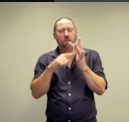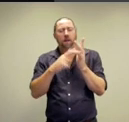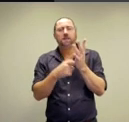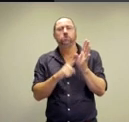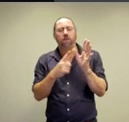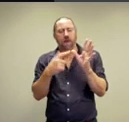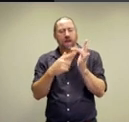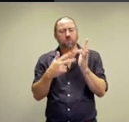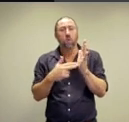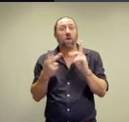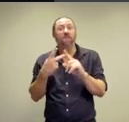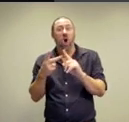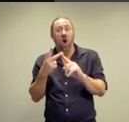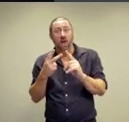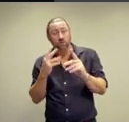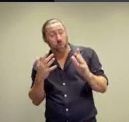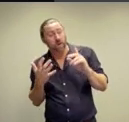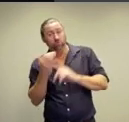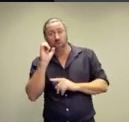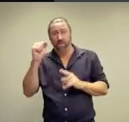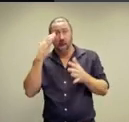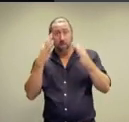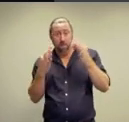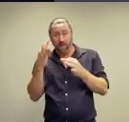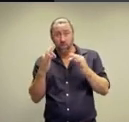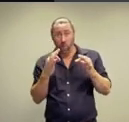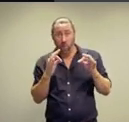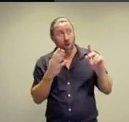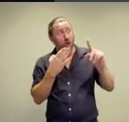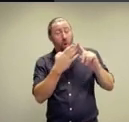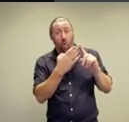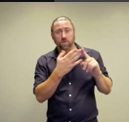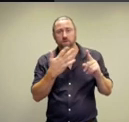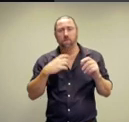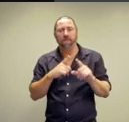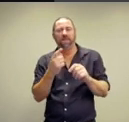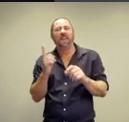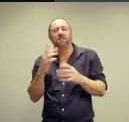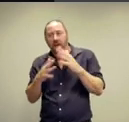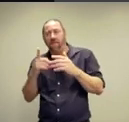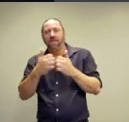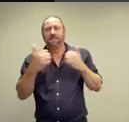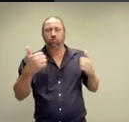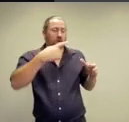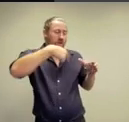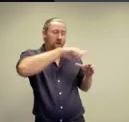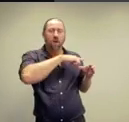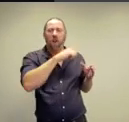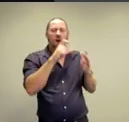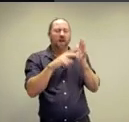sometimes violence to attain their political goals was something that essentially set them apart from